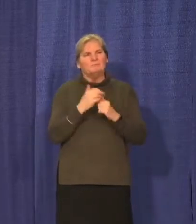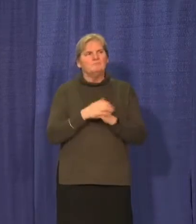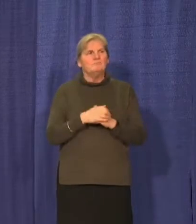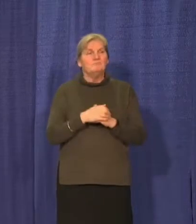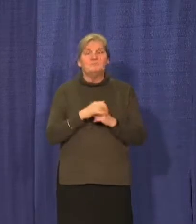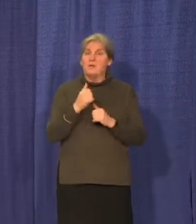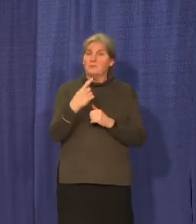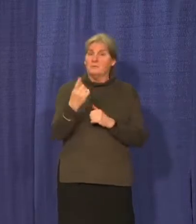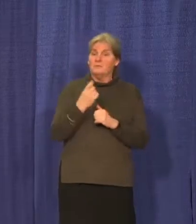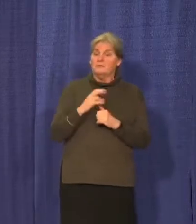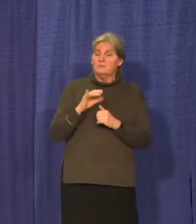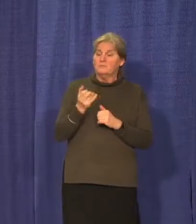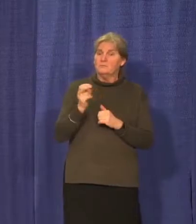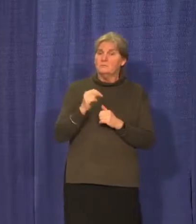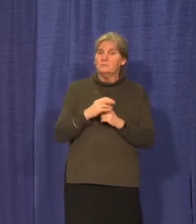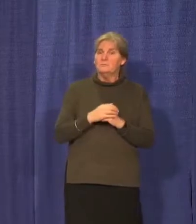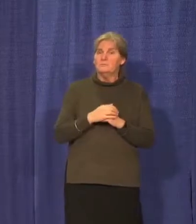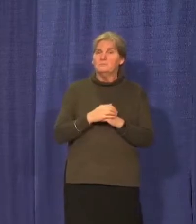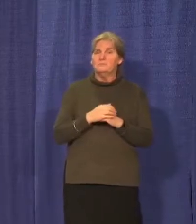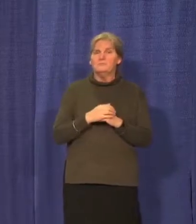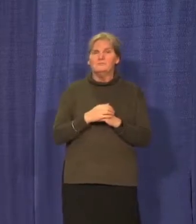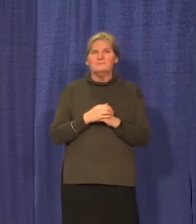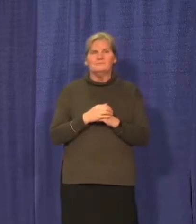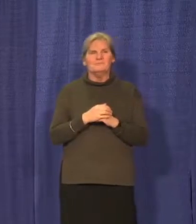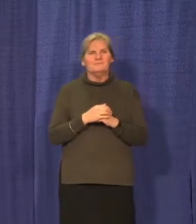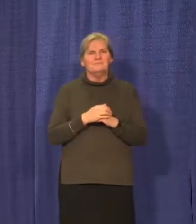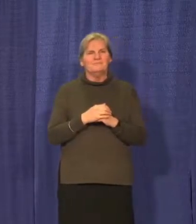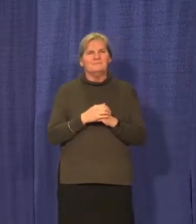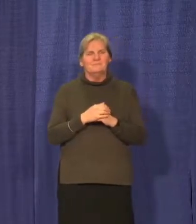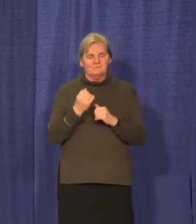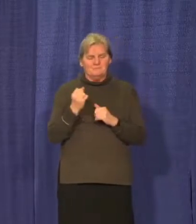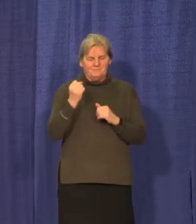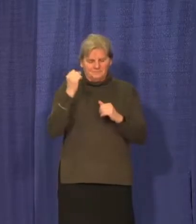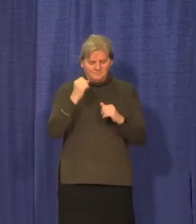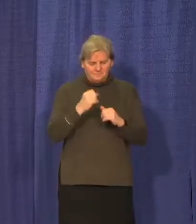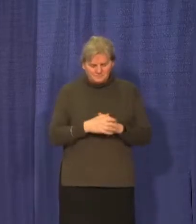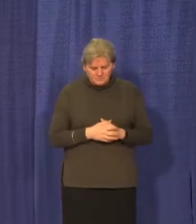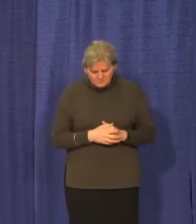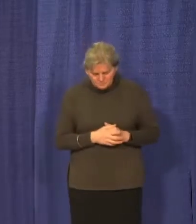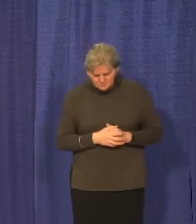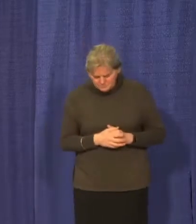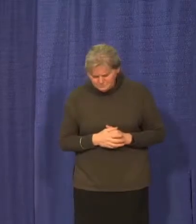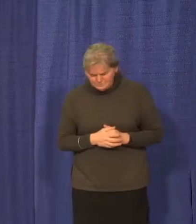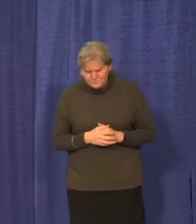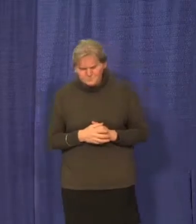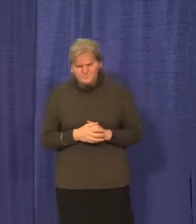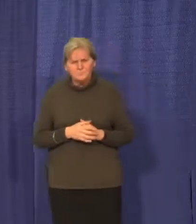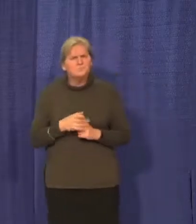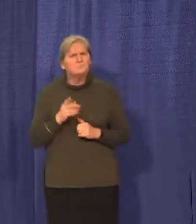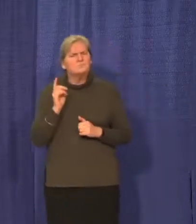Pat: Follow-up? Reporter: Yes. Now it was mentioned we are